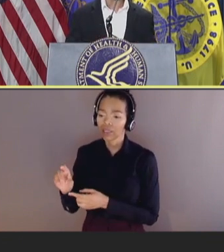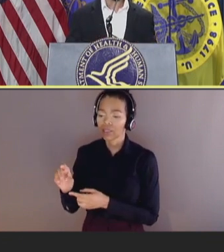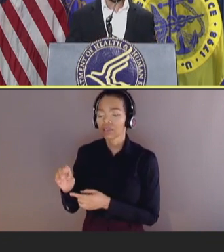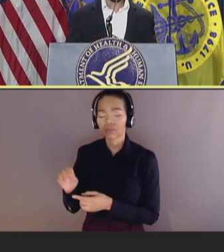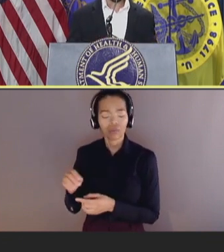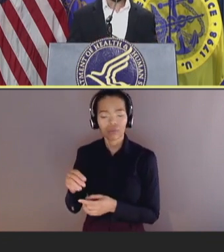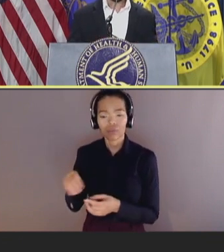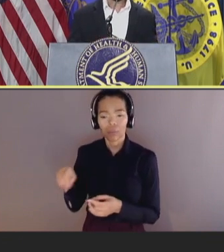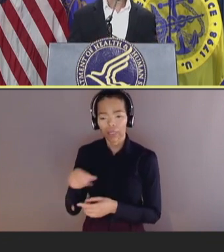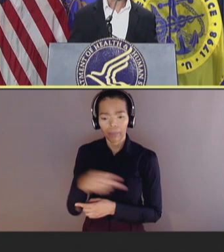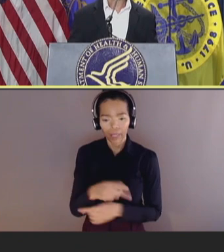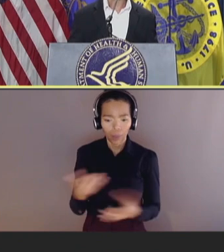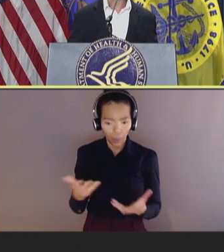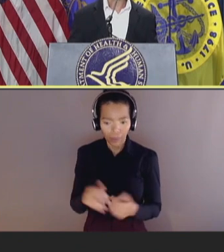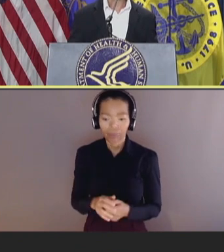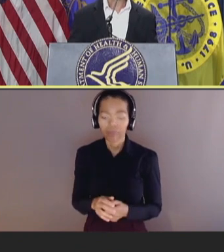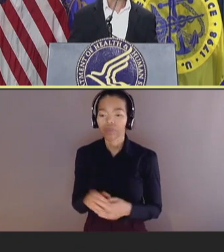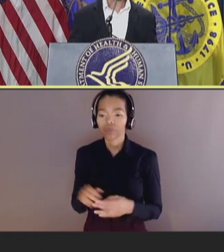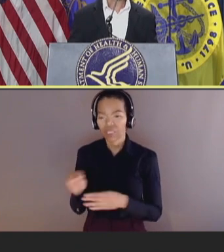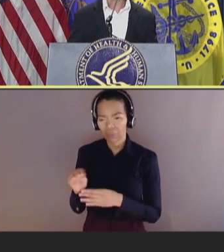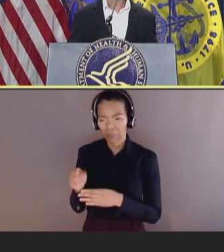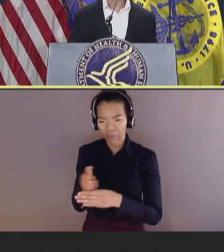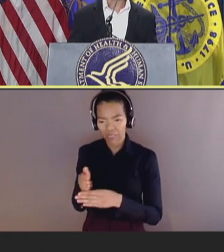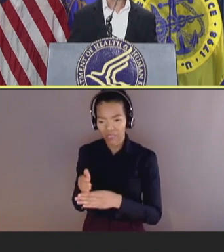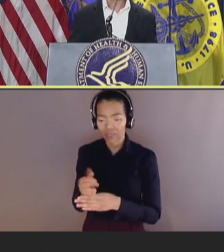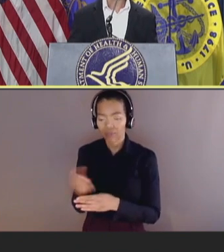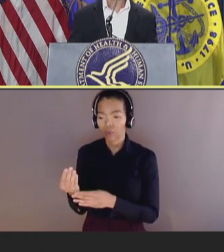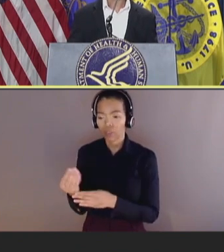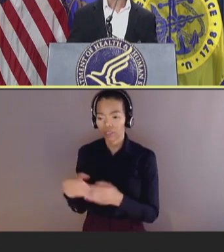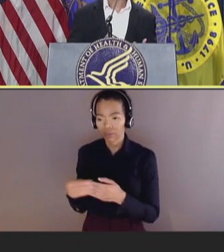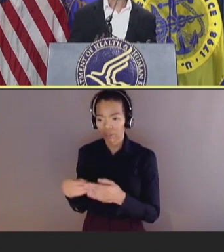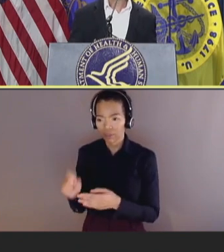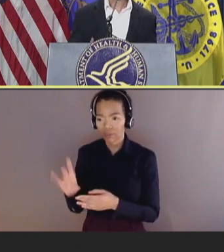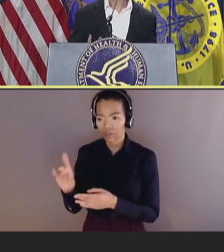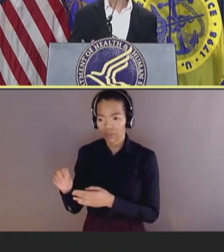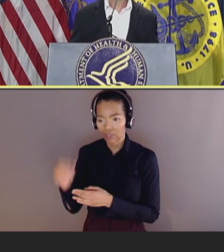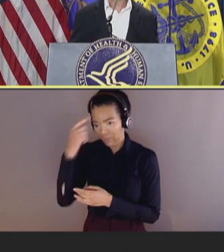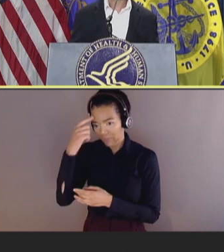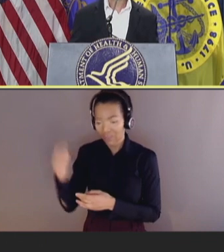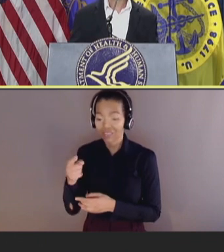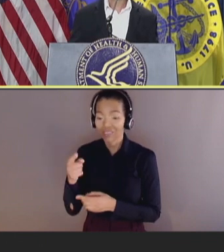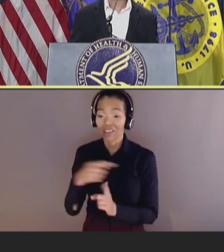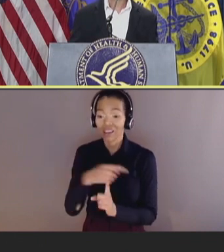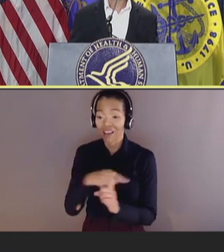reimbursement rate we found was $14.70. So, almost half what the Medicare Part B